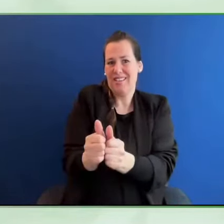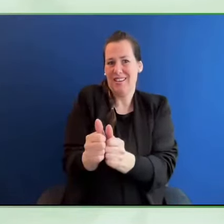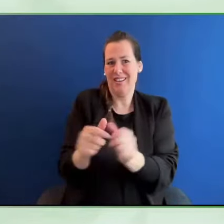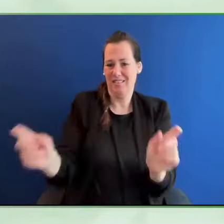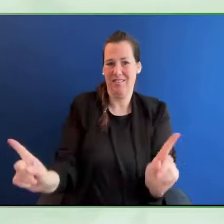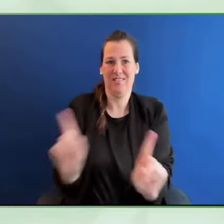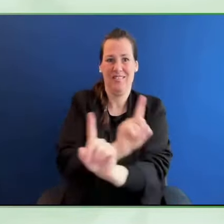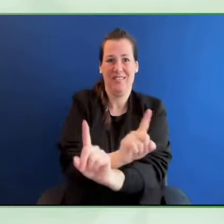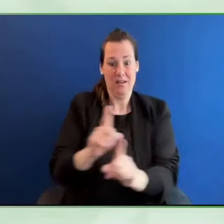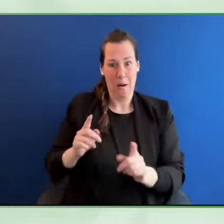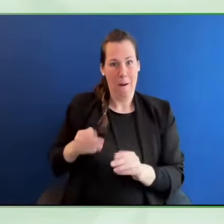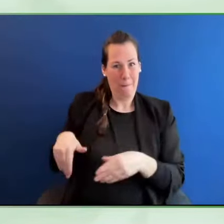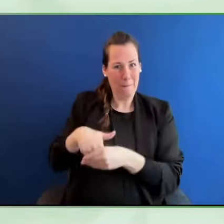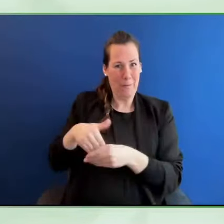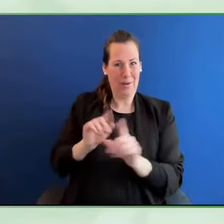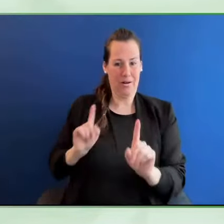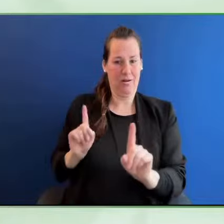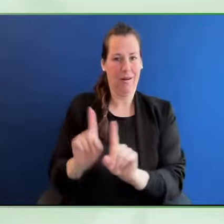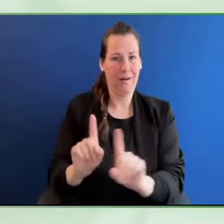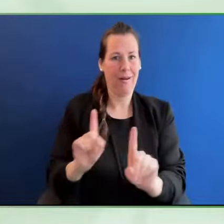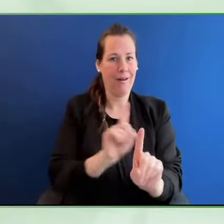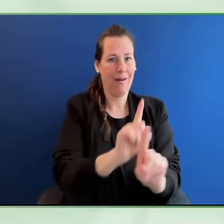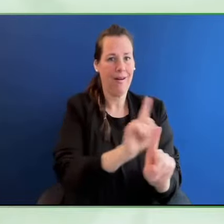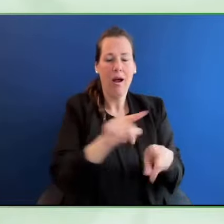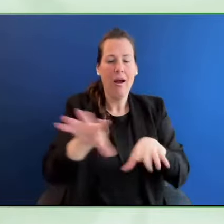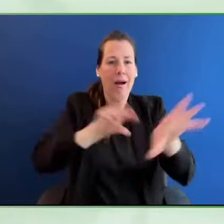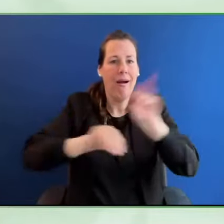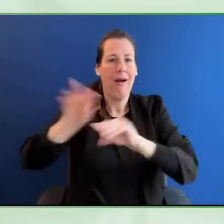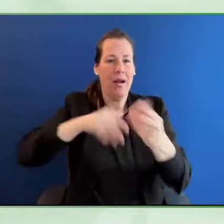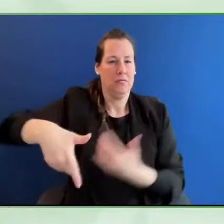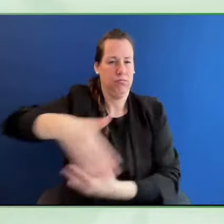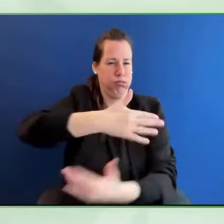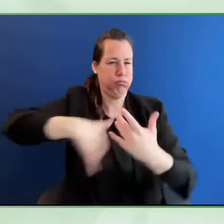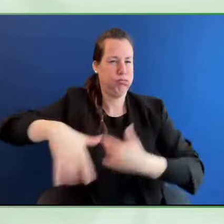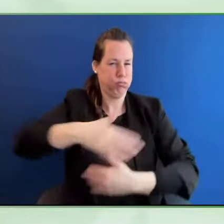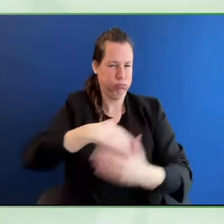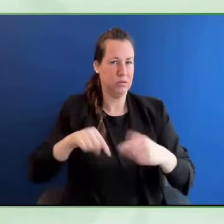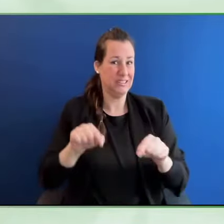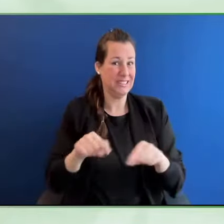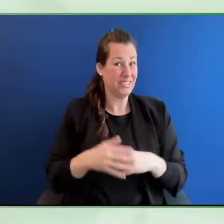And the innovation awards this year, is transforming support for people with mental health problems,